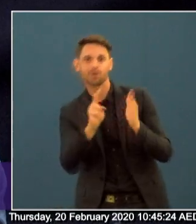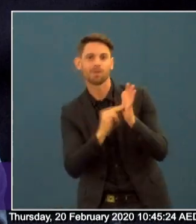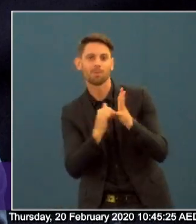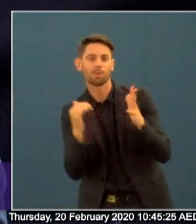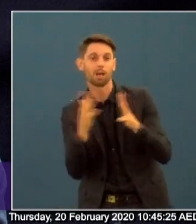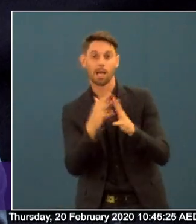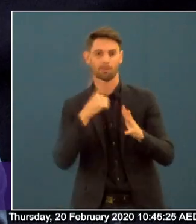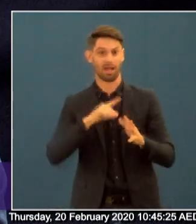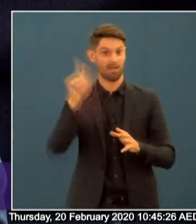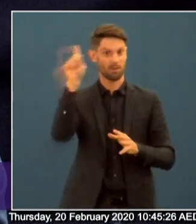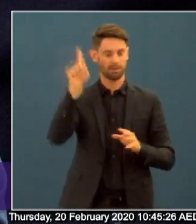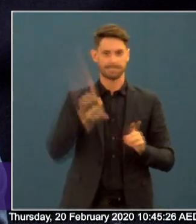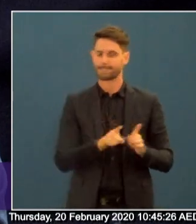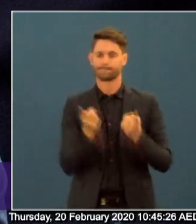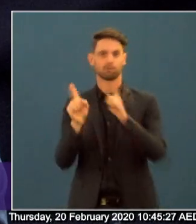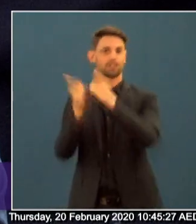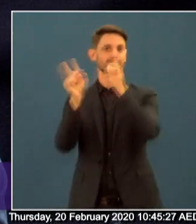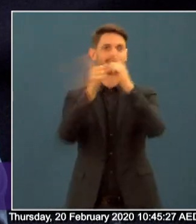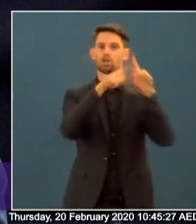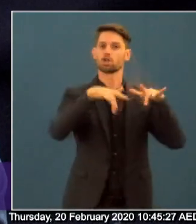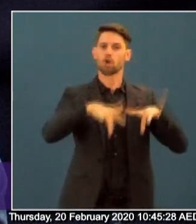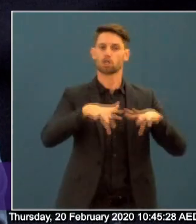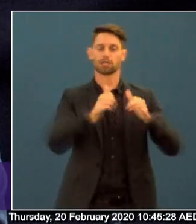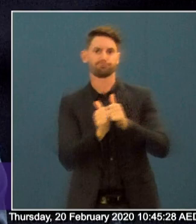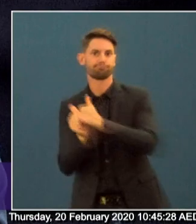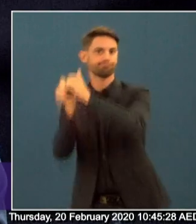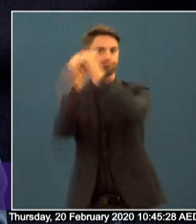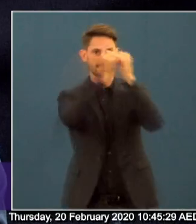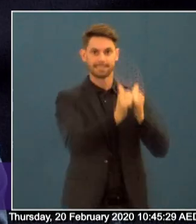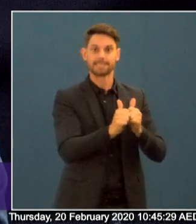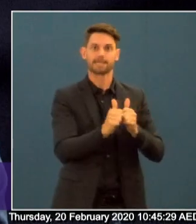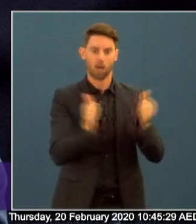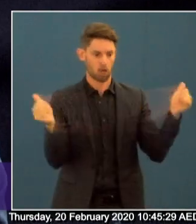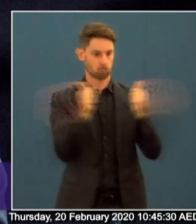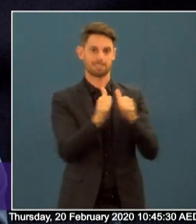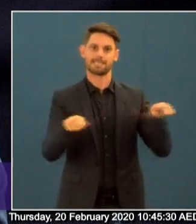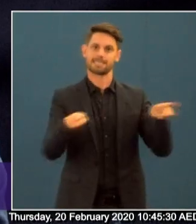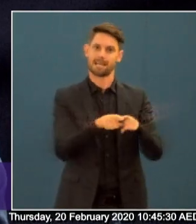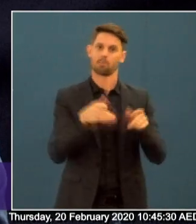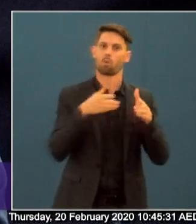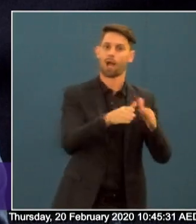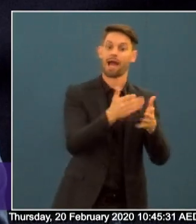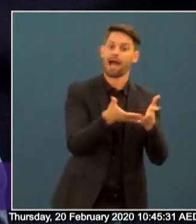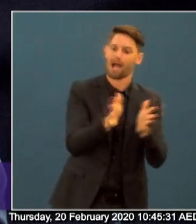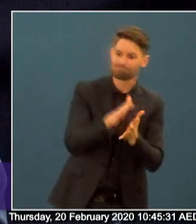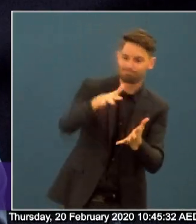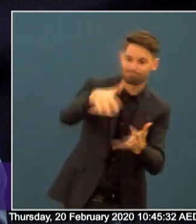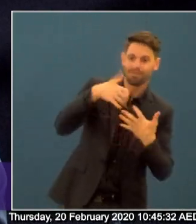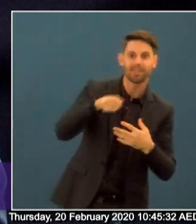But, as yet, not all states or territories have signed up to this system, as far as I'm aware.